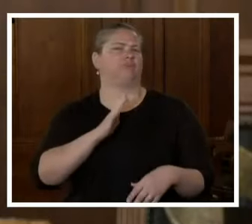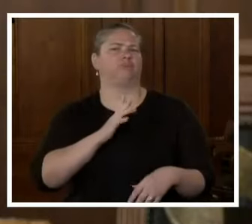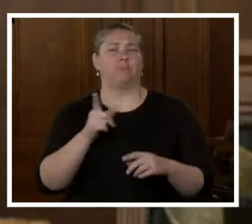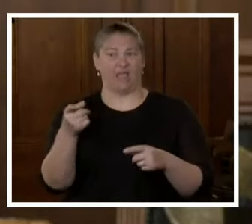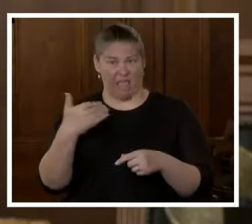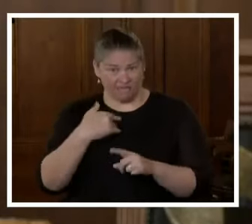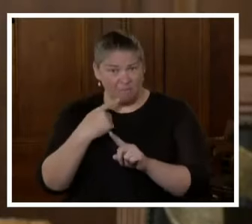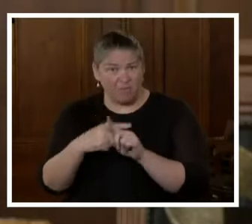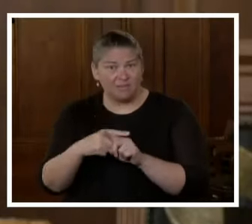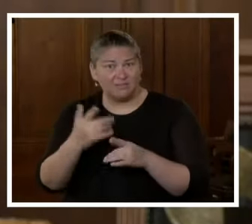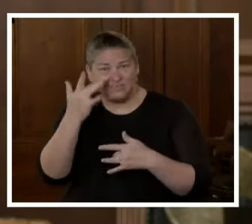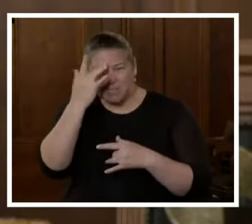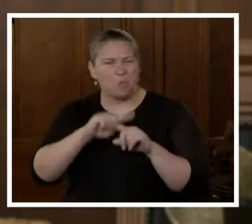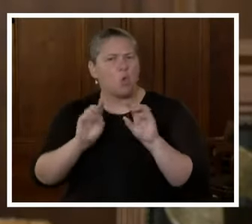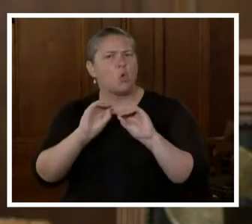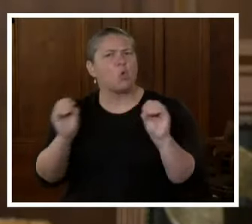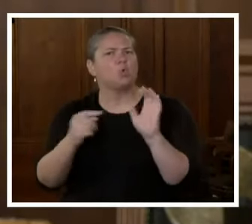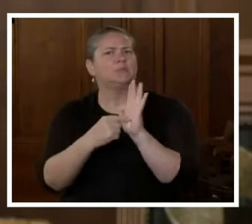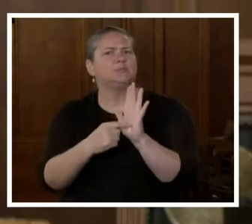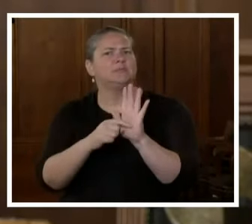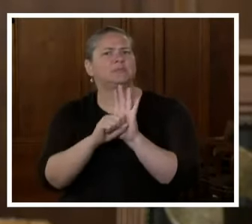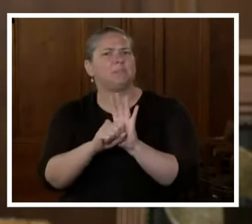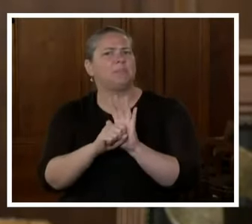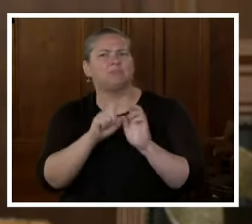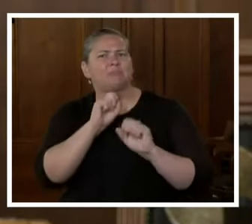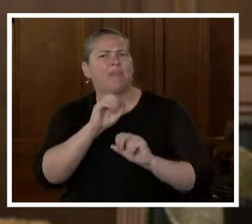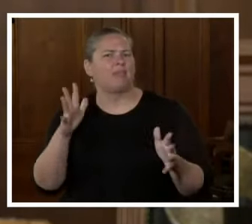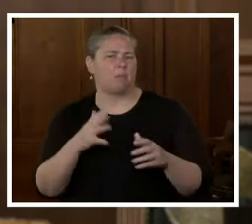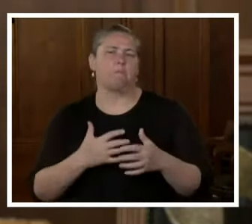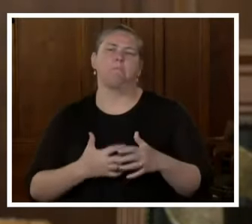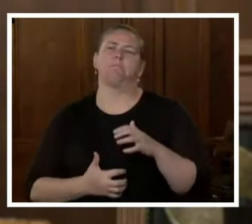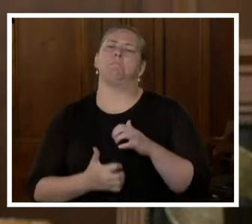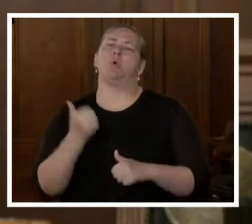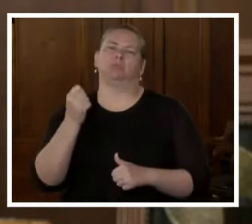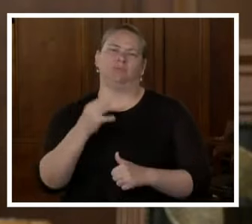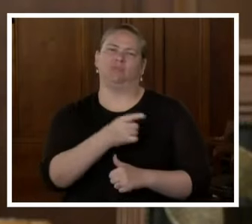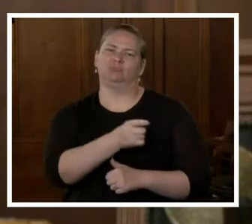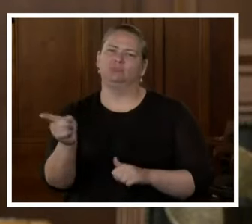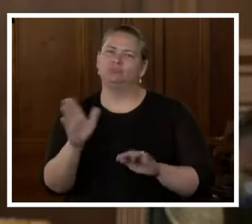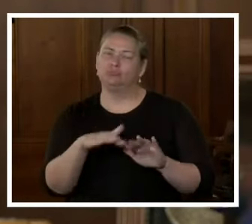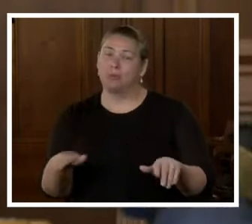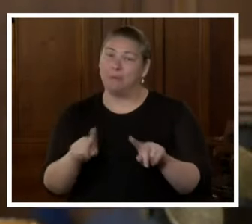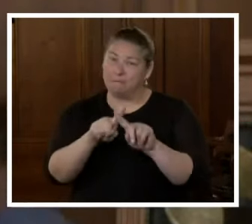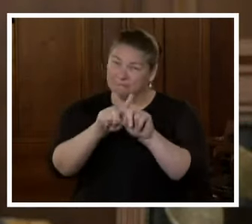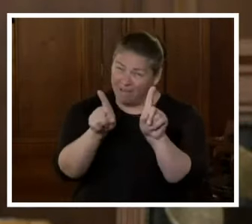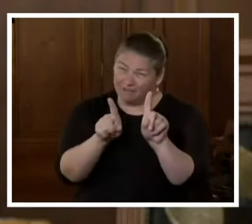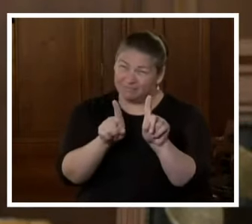THE 48-YEAR-OLD MALE IS FROM SHELBY COUNTY. THIS WAS AN INDIVIDUAL WE WERE